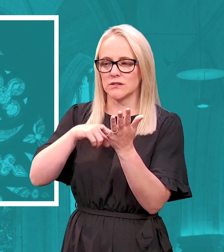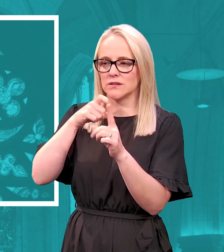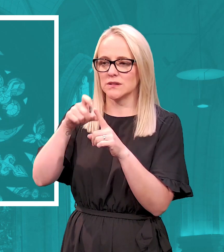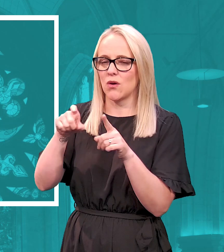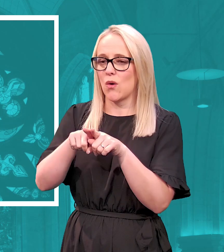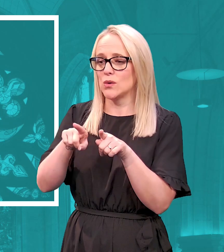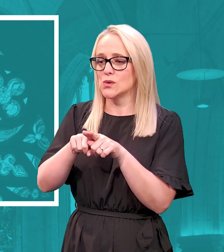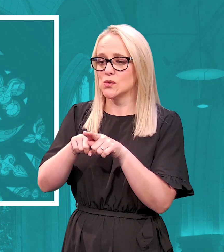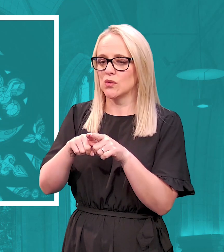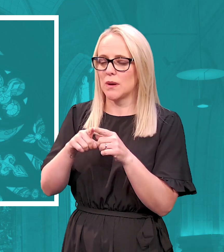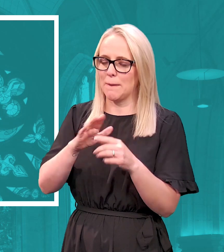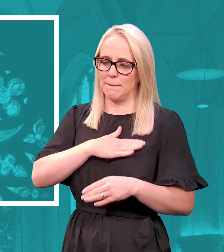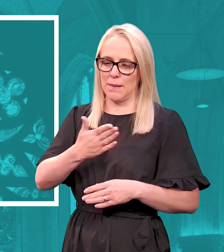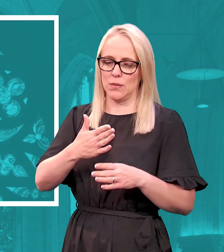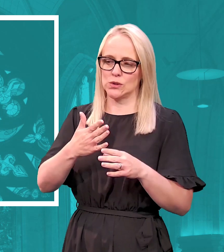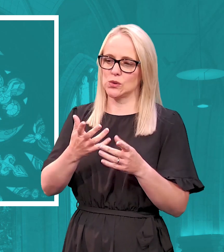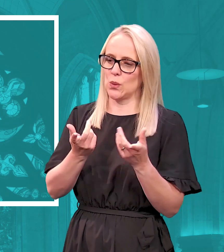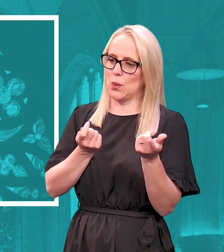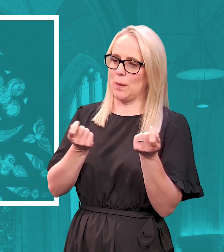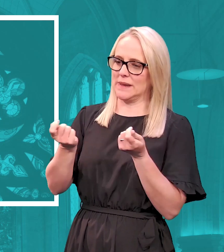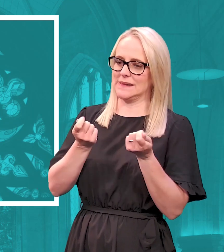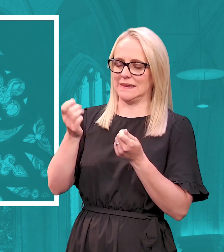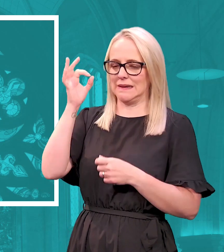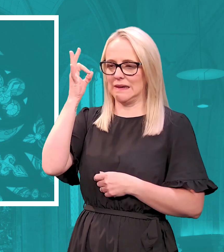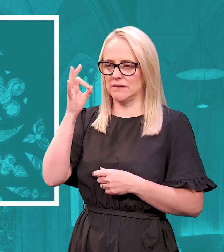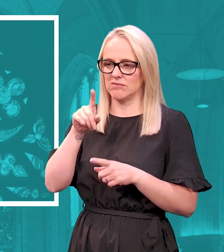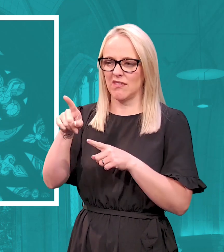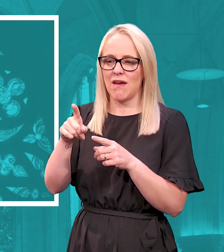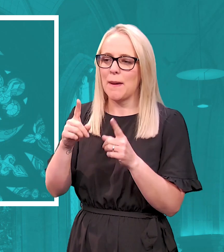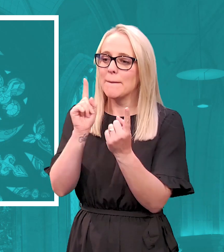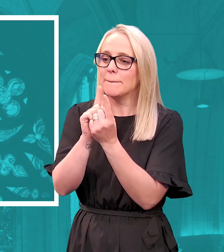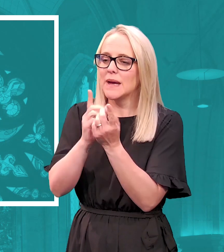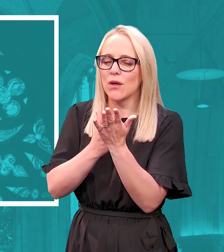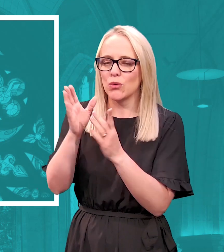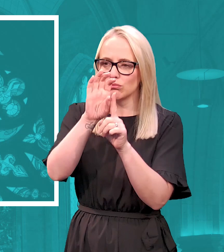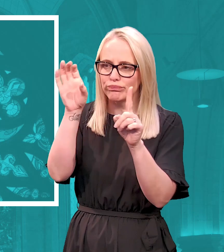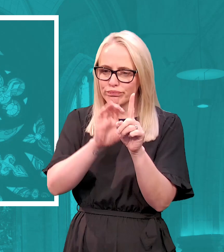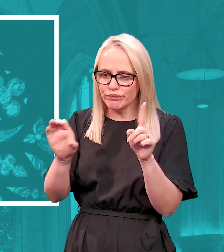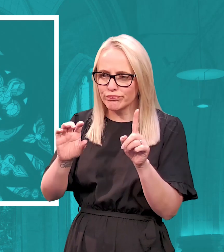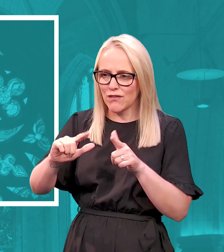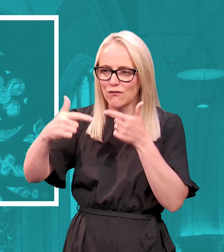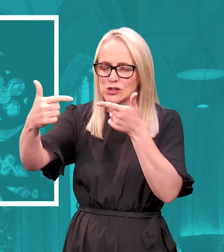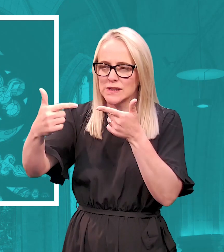who've continued to work diligently meeting virtually in order to progress the nominations